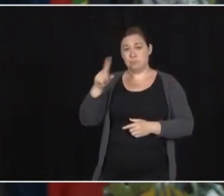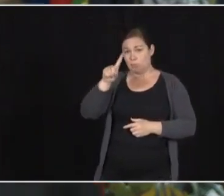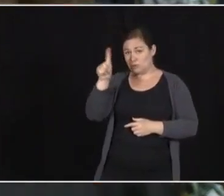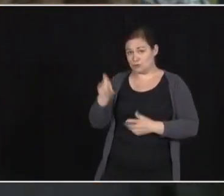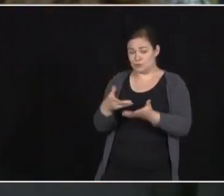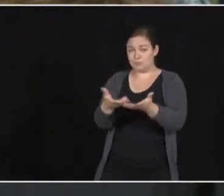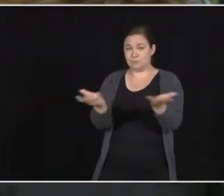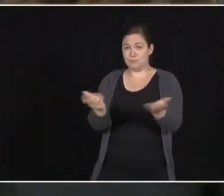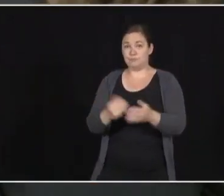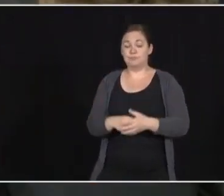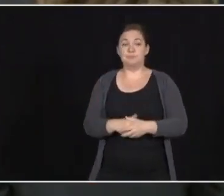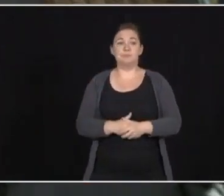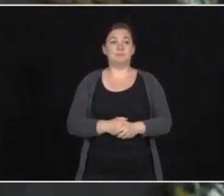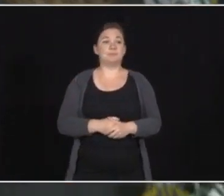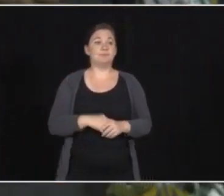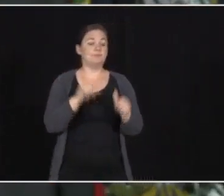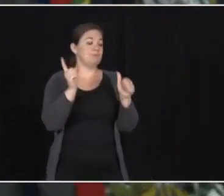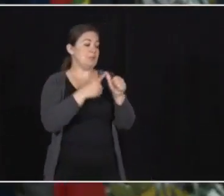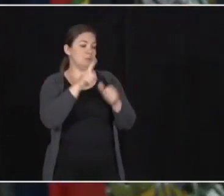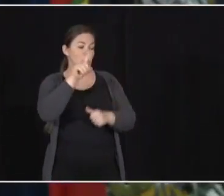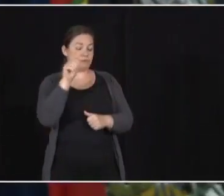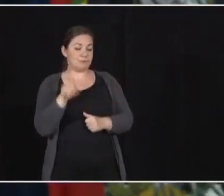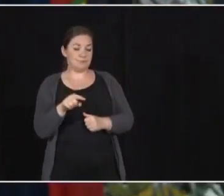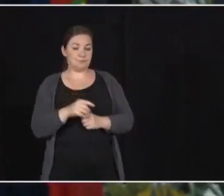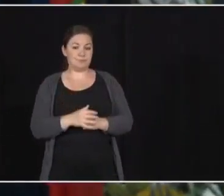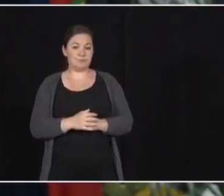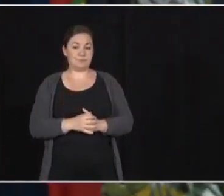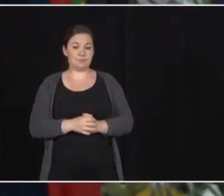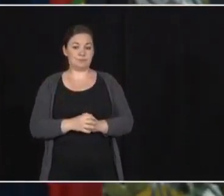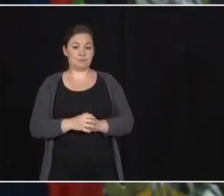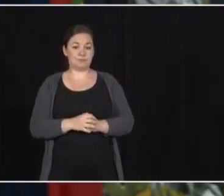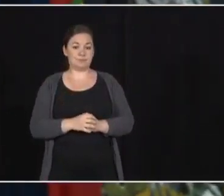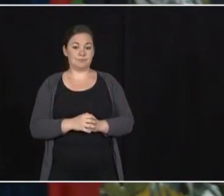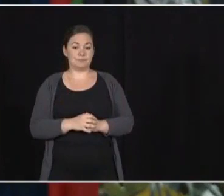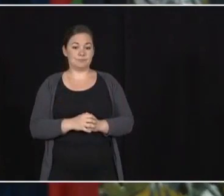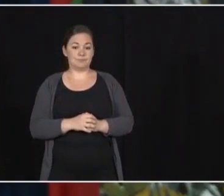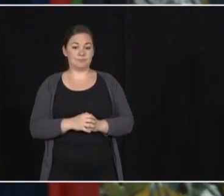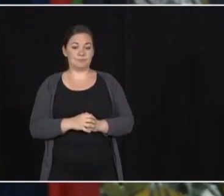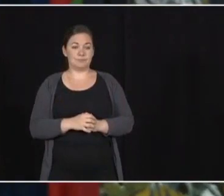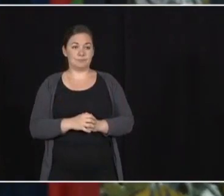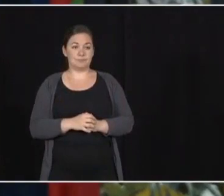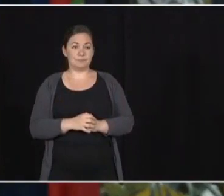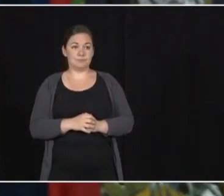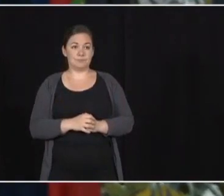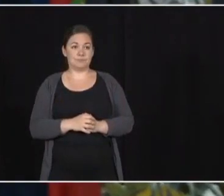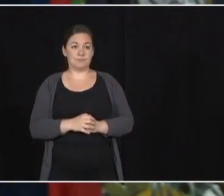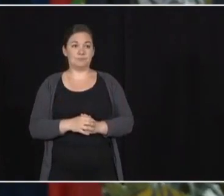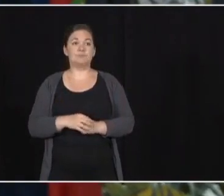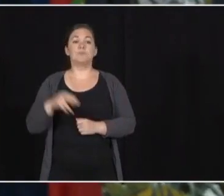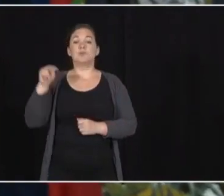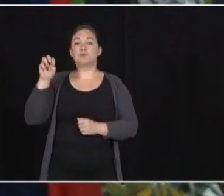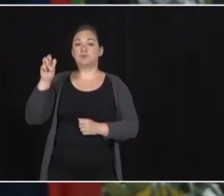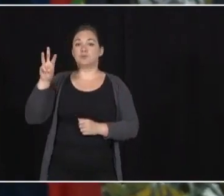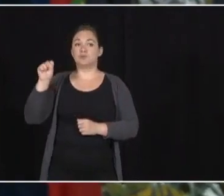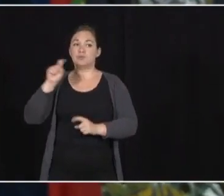The first question come from news 1010. Please go ahead. Thanks very much.